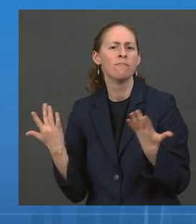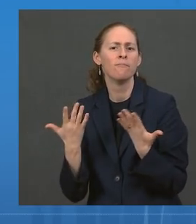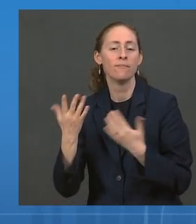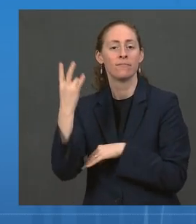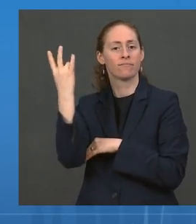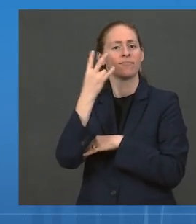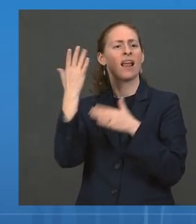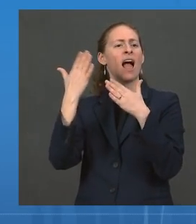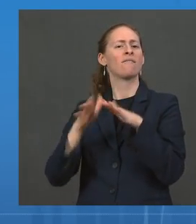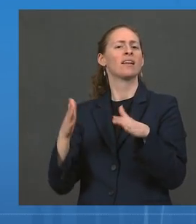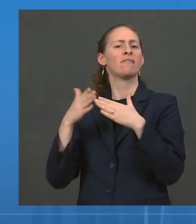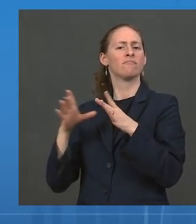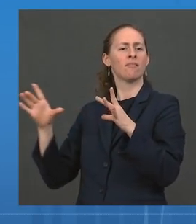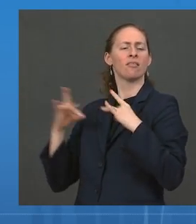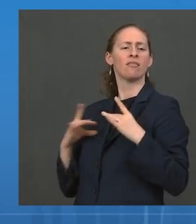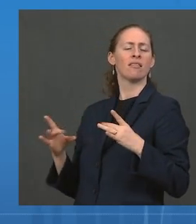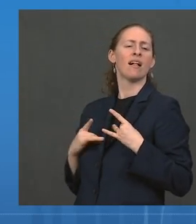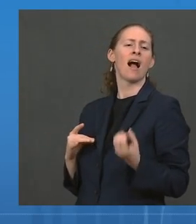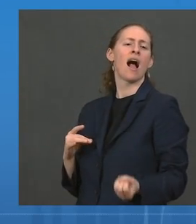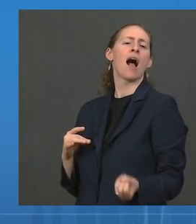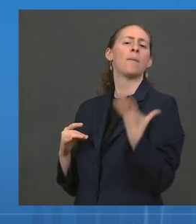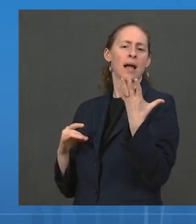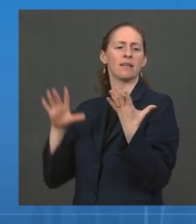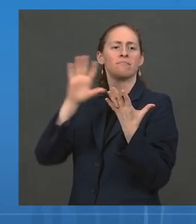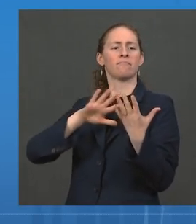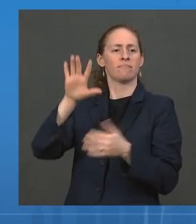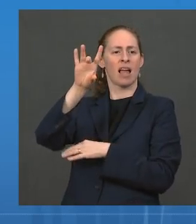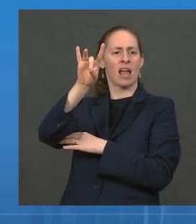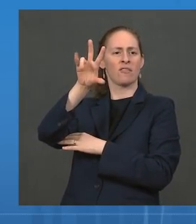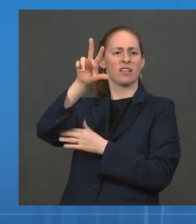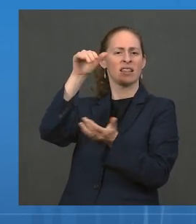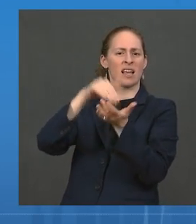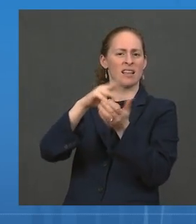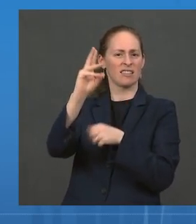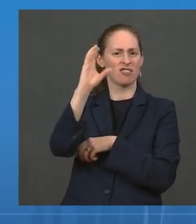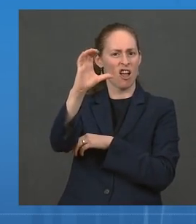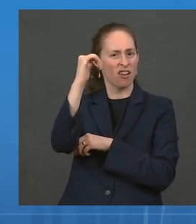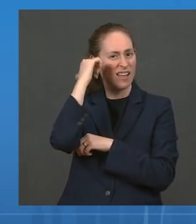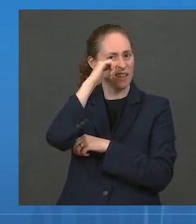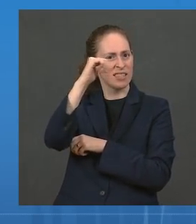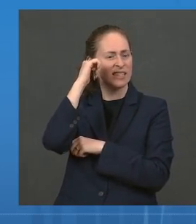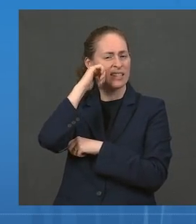is about 83,600 cases per day. The seven-day average of hospital admissions